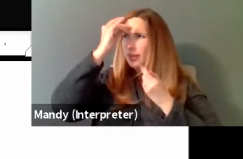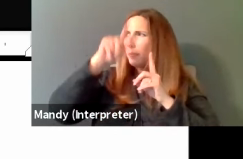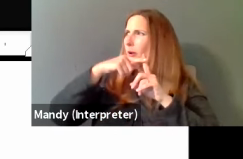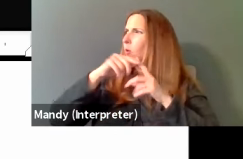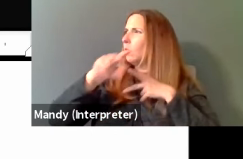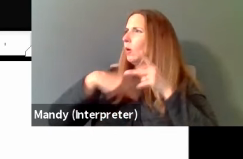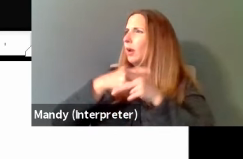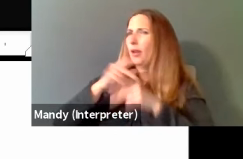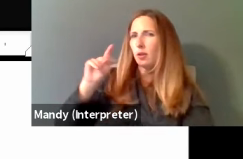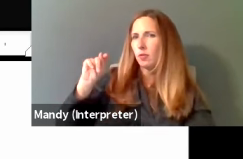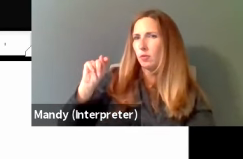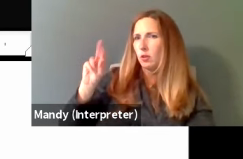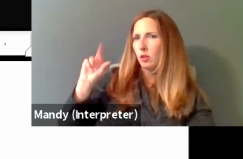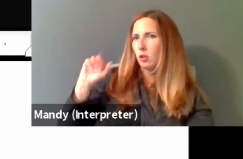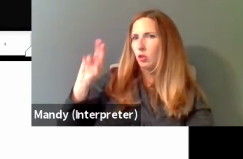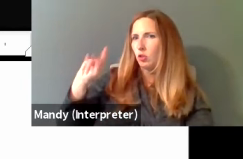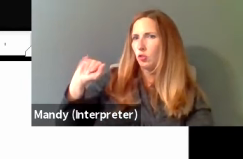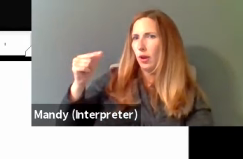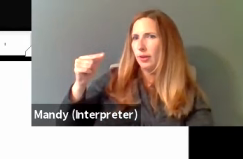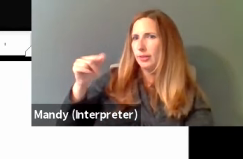you might already have inside of your organization.